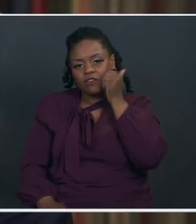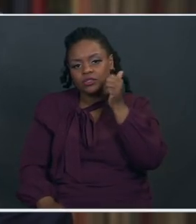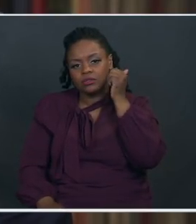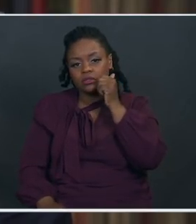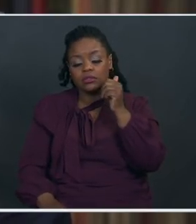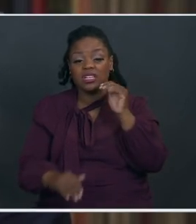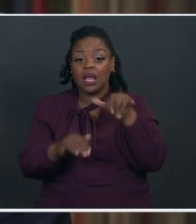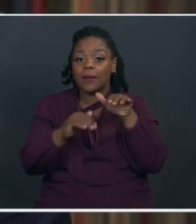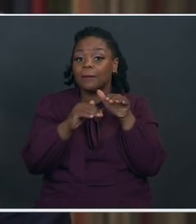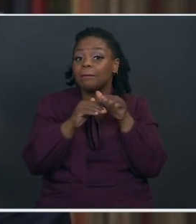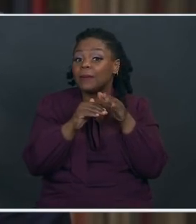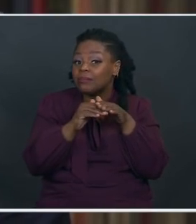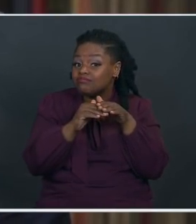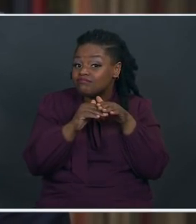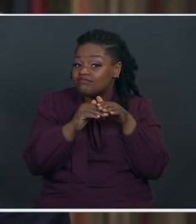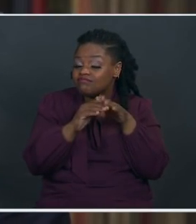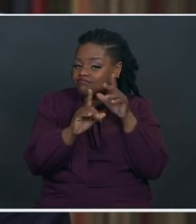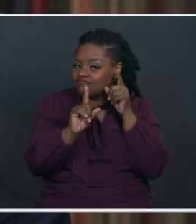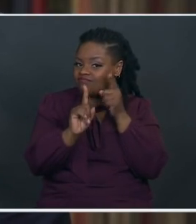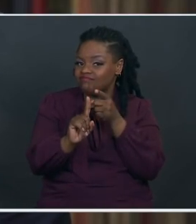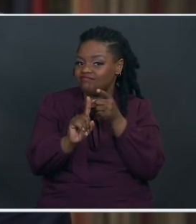To that end, we are releasing more supply,